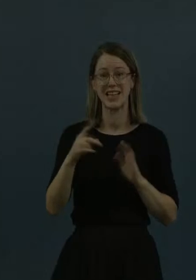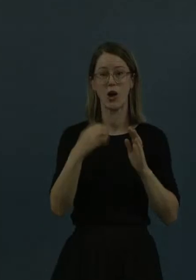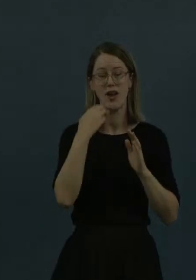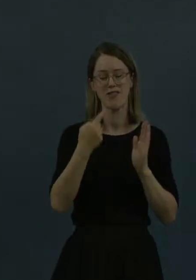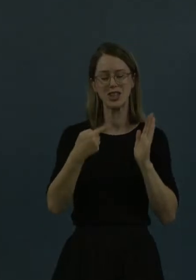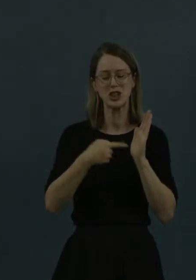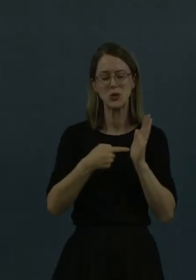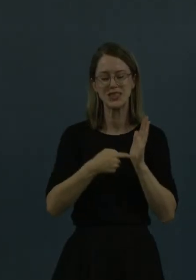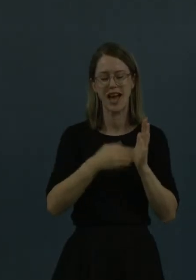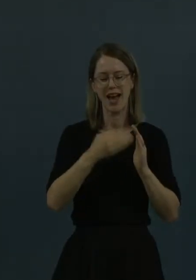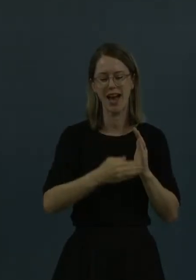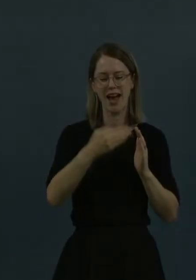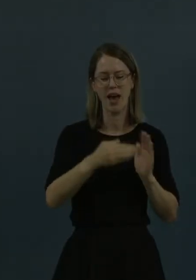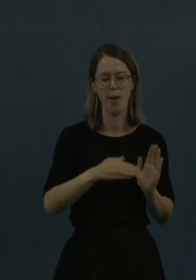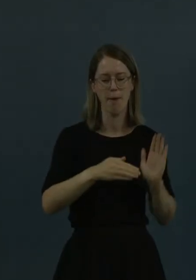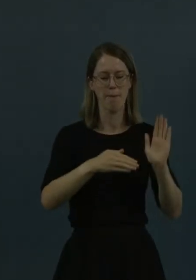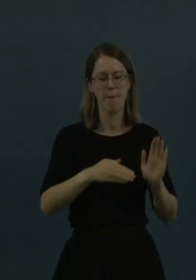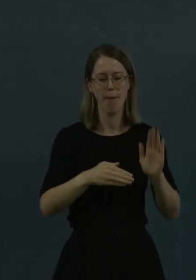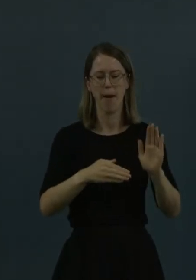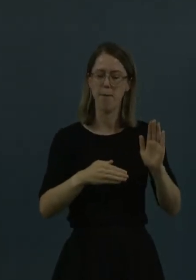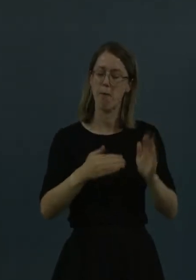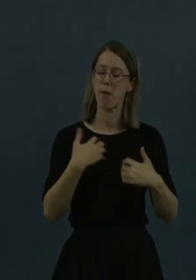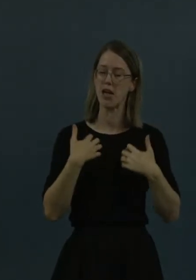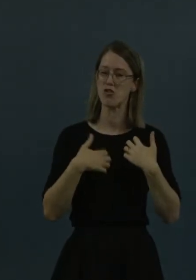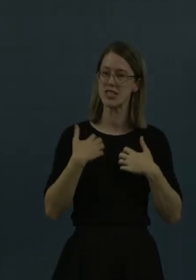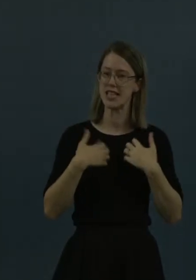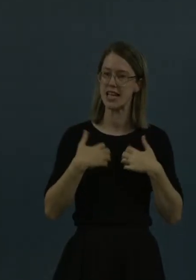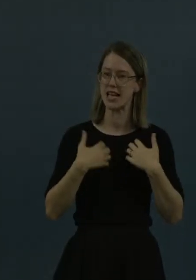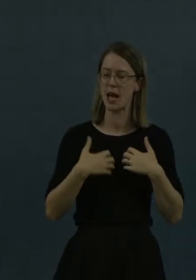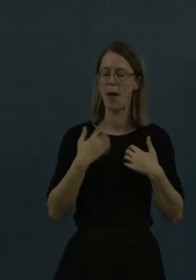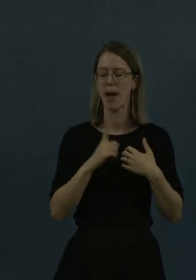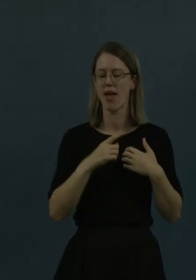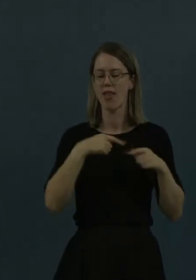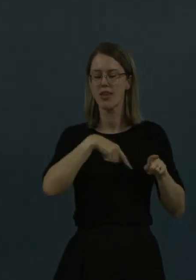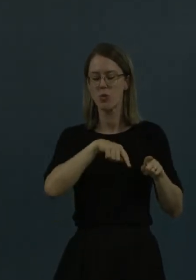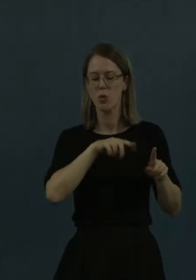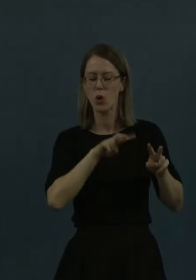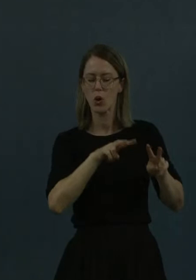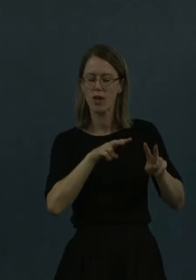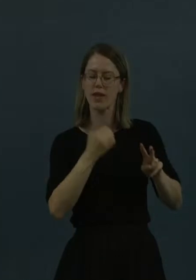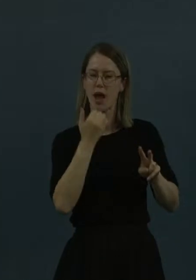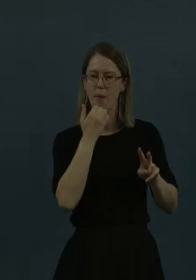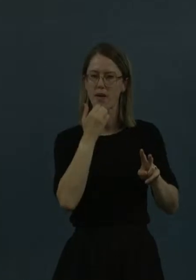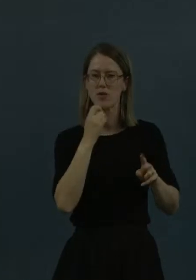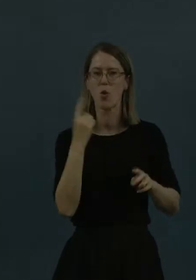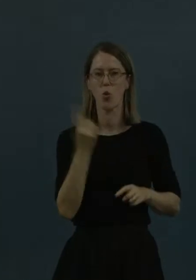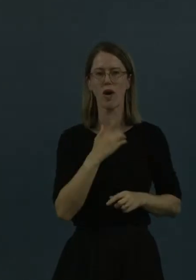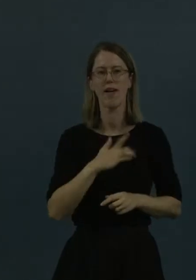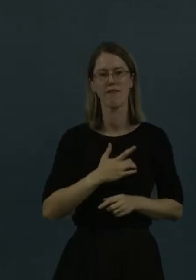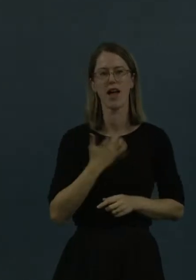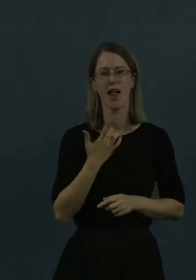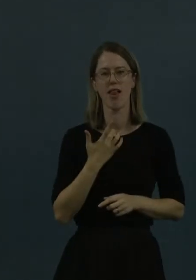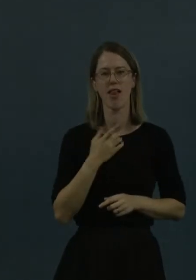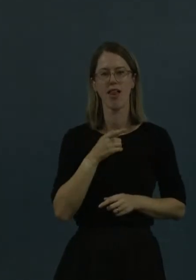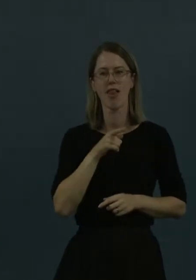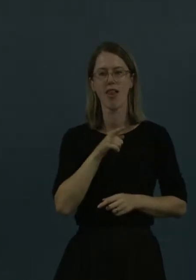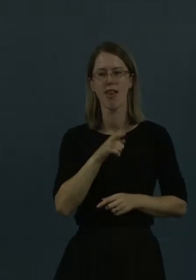we're keeping a close eye on what the numbers will be for